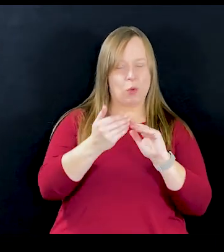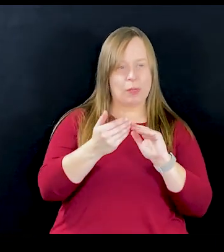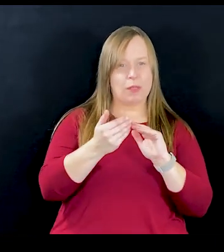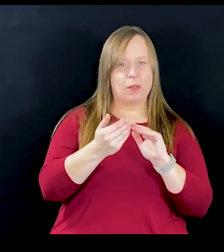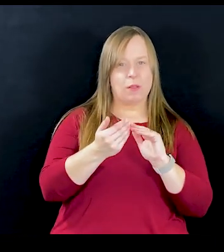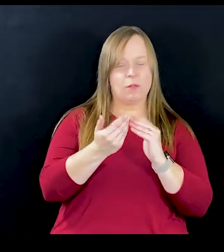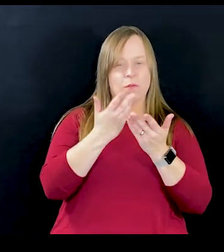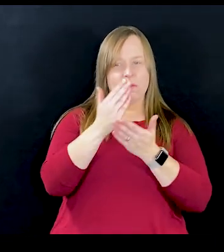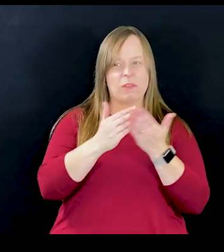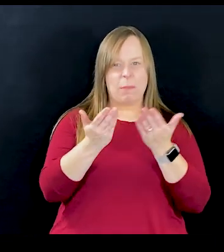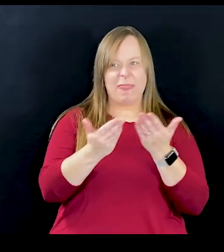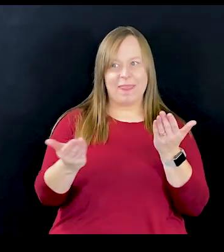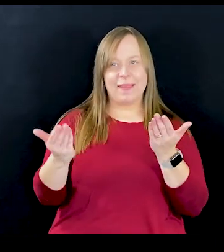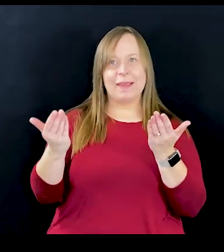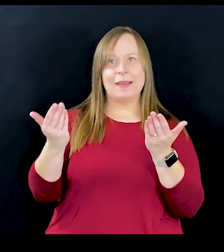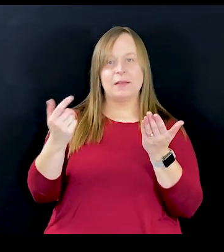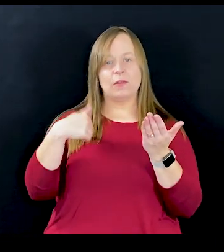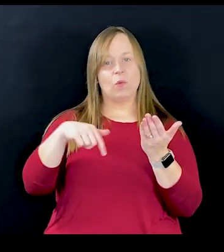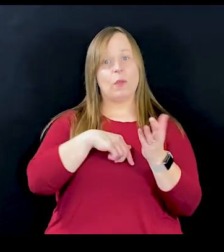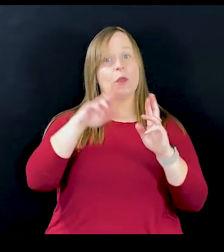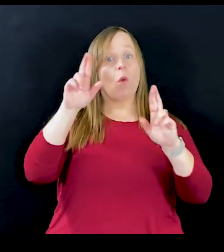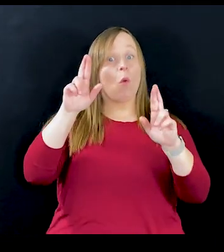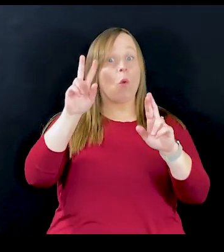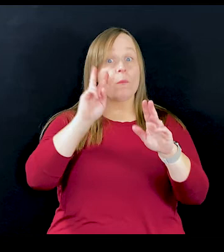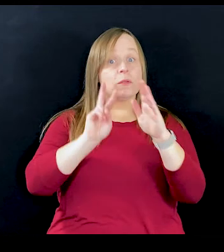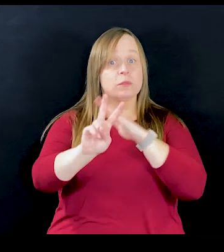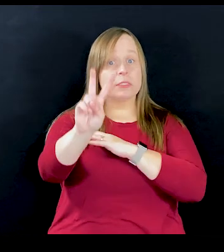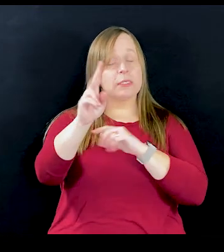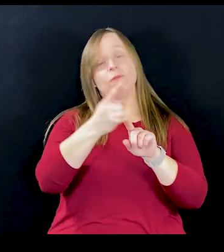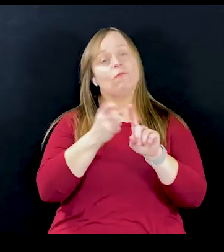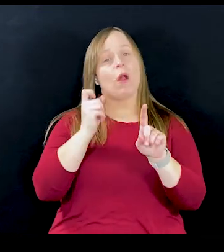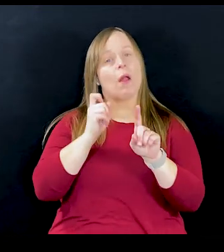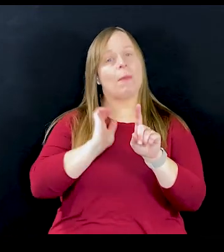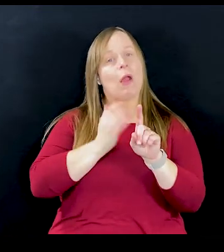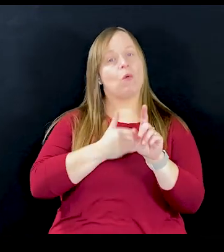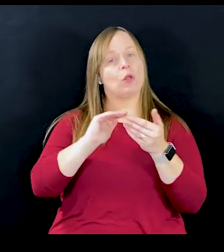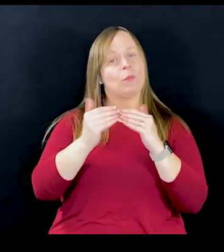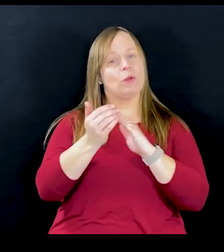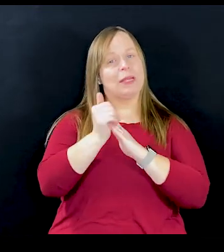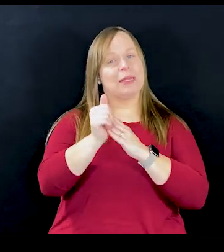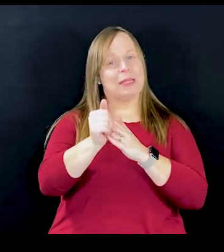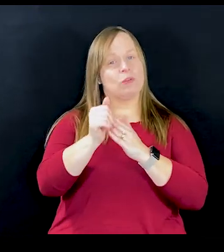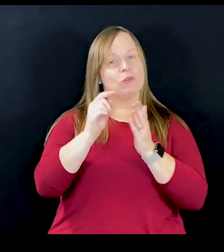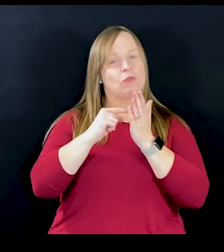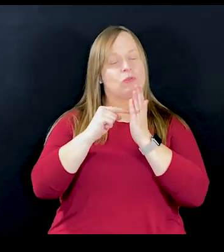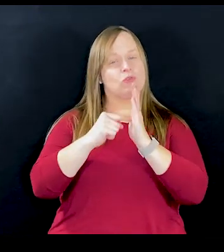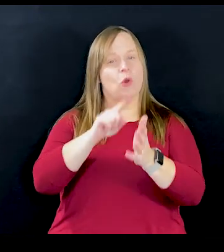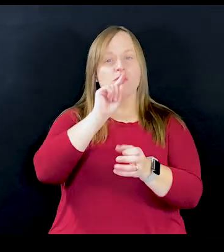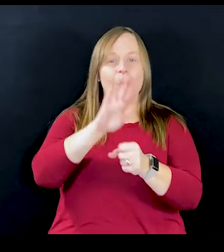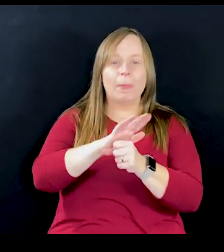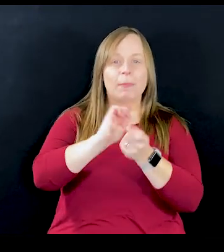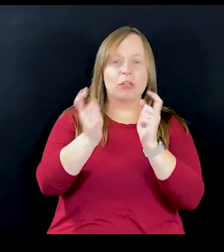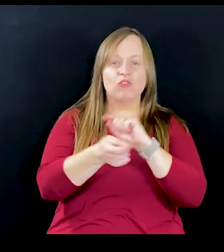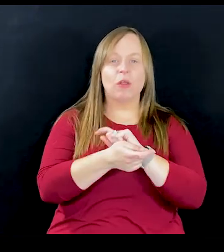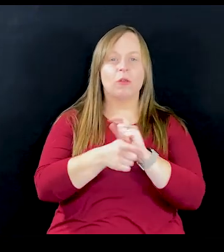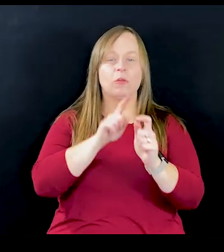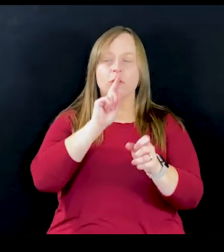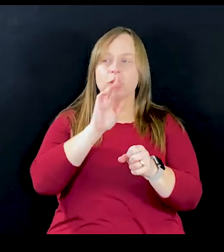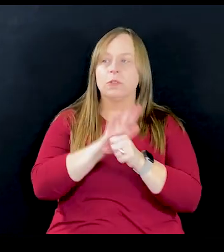And what are some things that we could hope to see coming from our community leaders to show commitment to change, to show commitment